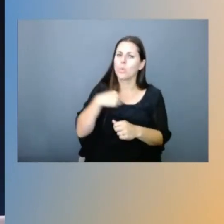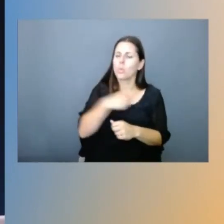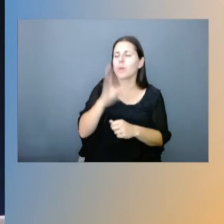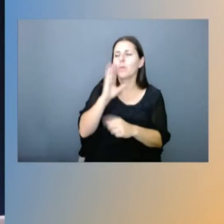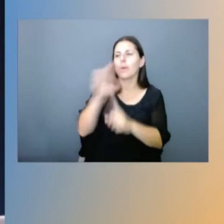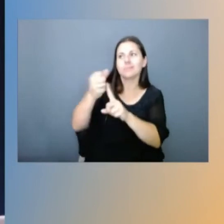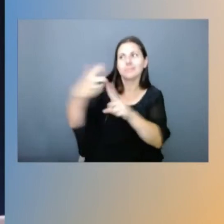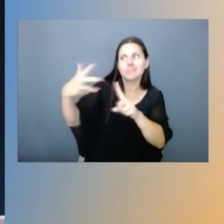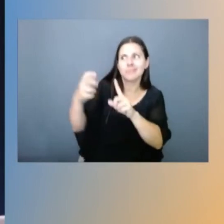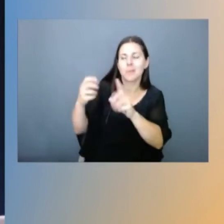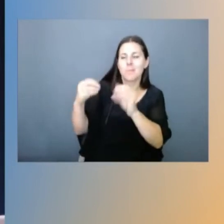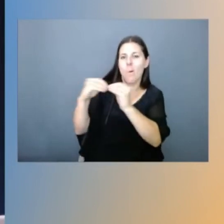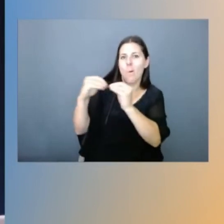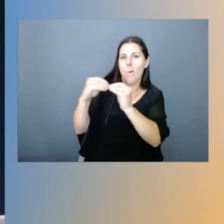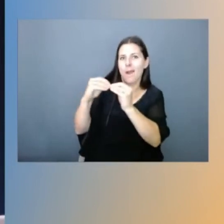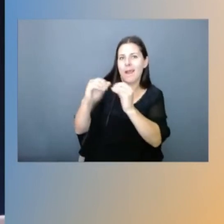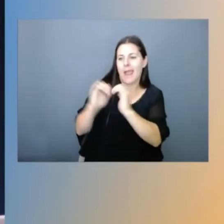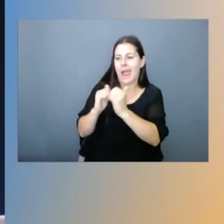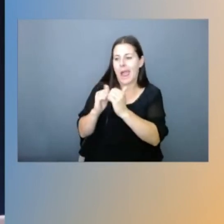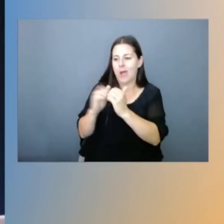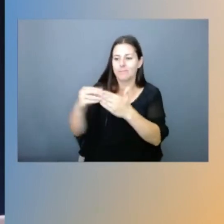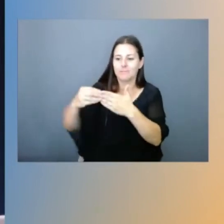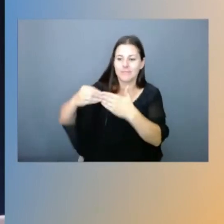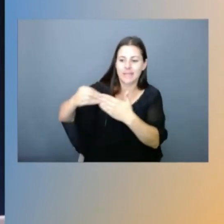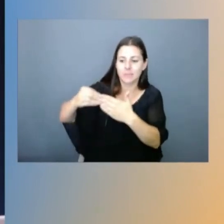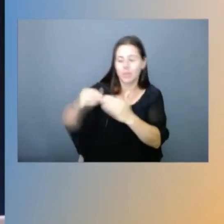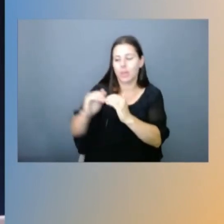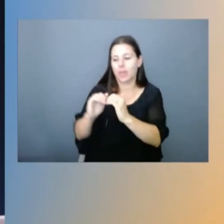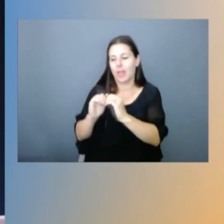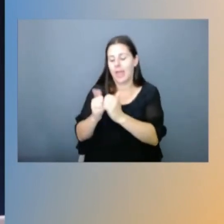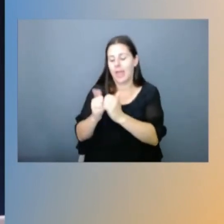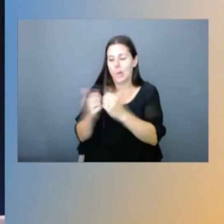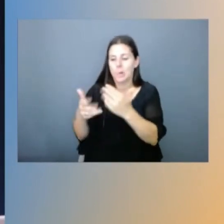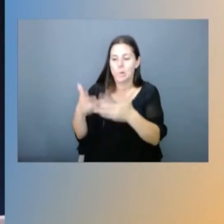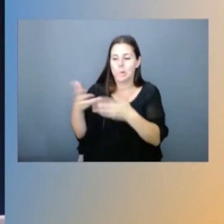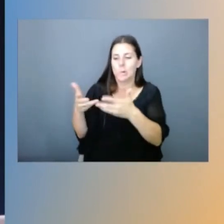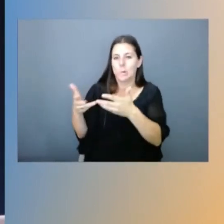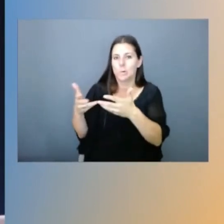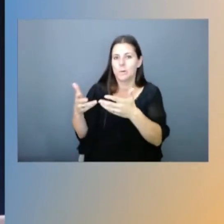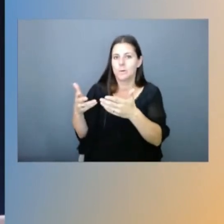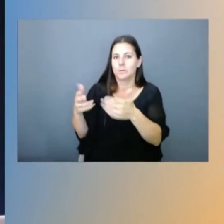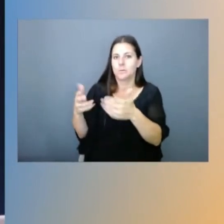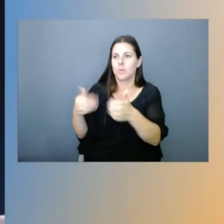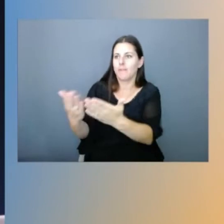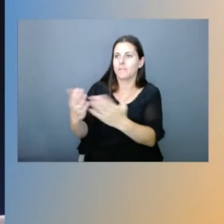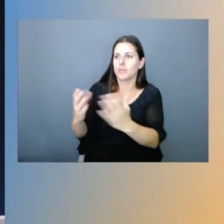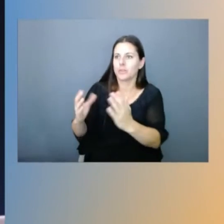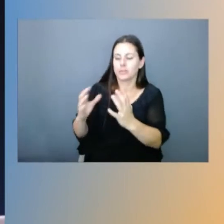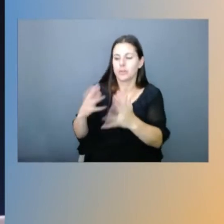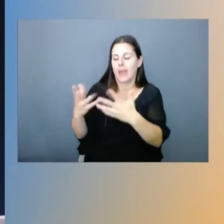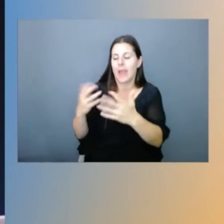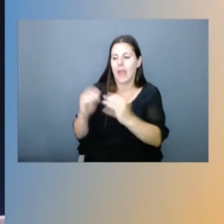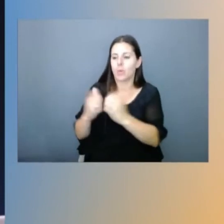and the need for customers to be kind of willing to look at these multi-architecture approaches